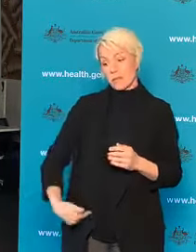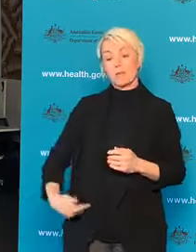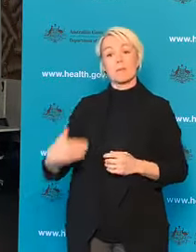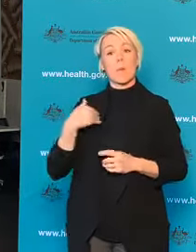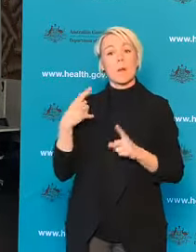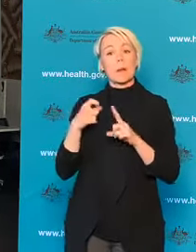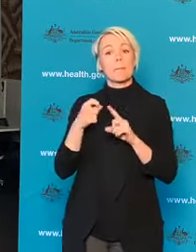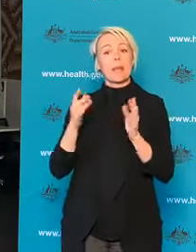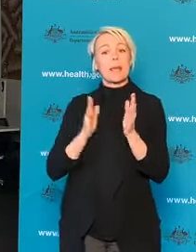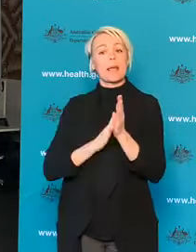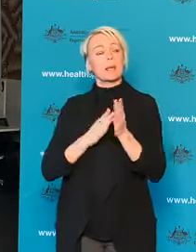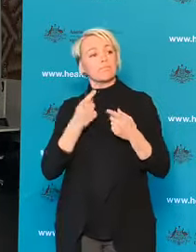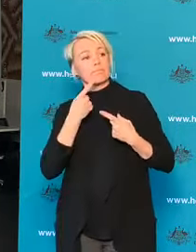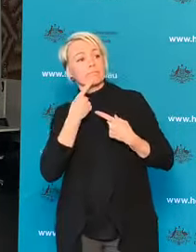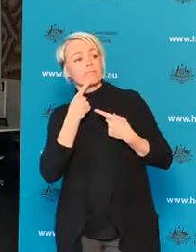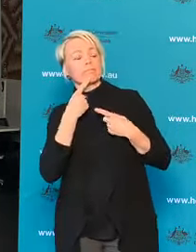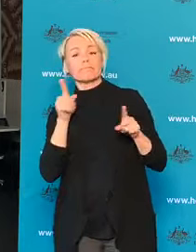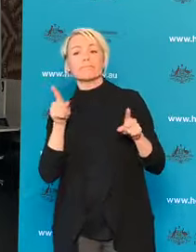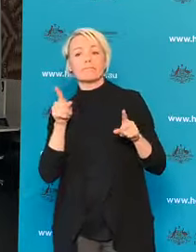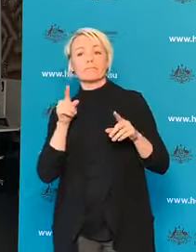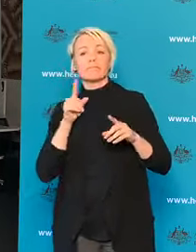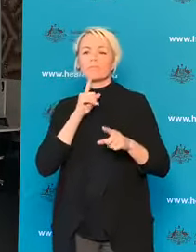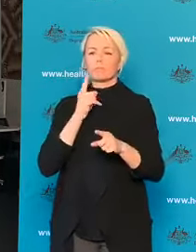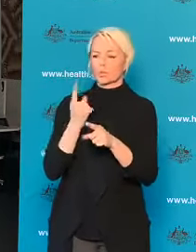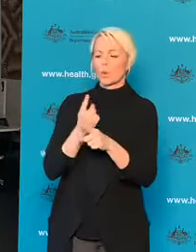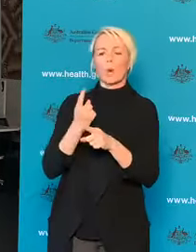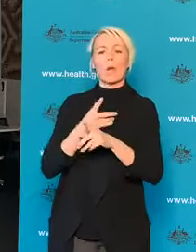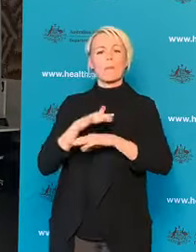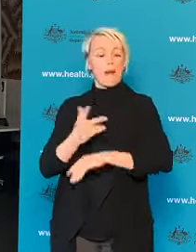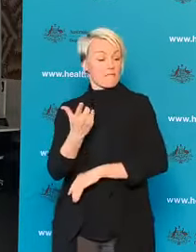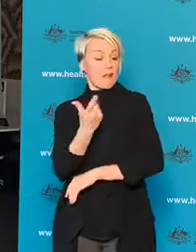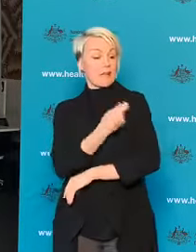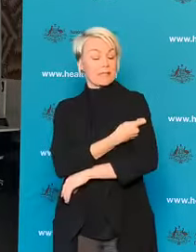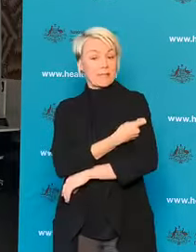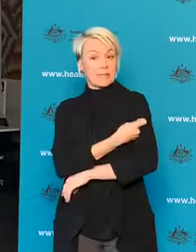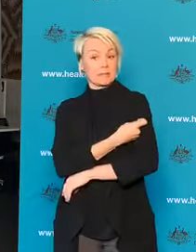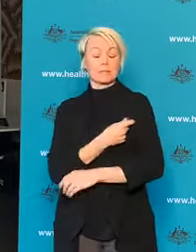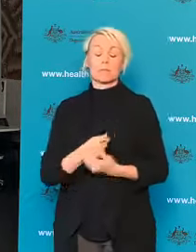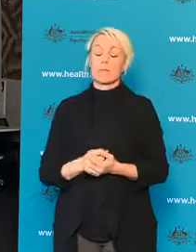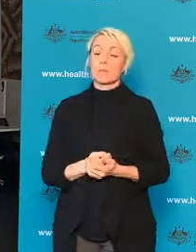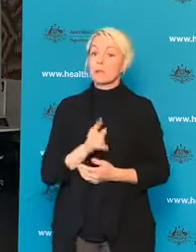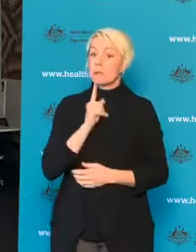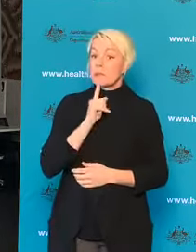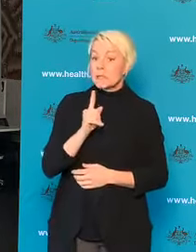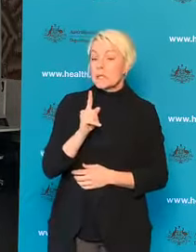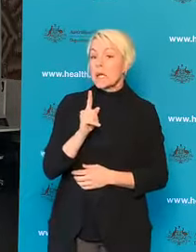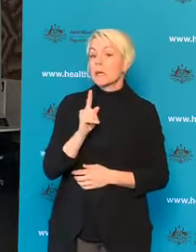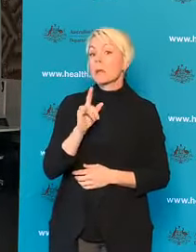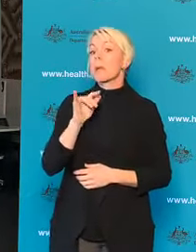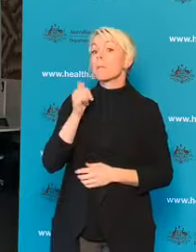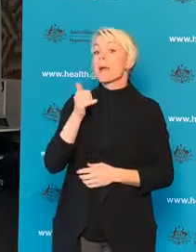a security conference about vaccines, of how a vaccine might be distributed around the world if one particular country makes a